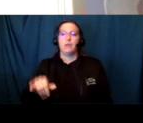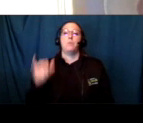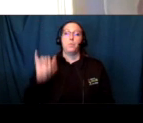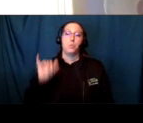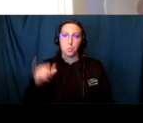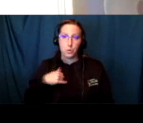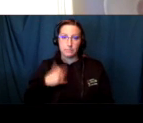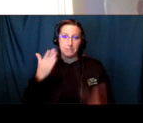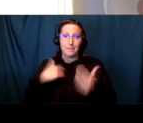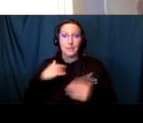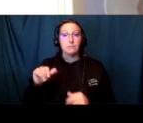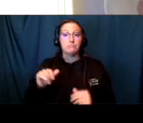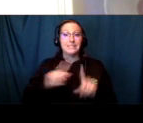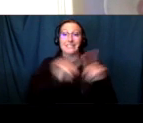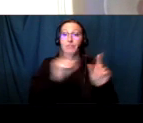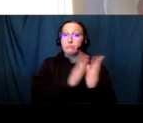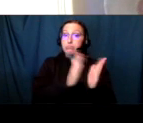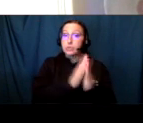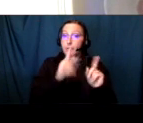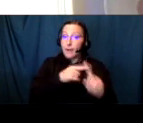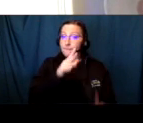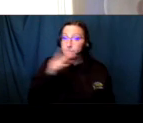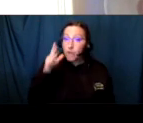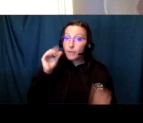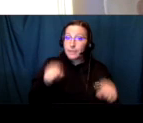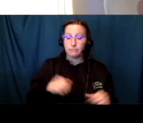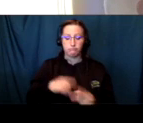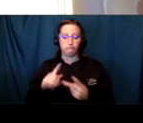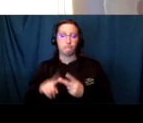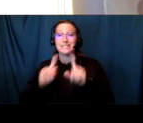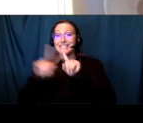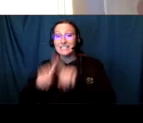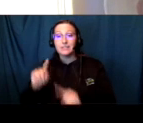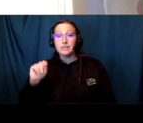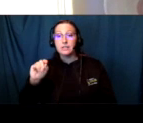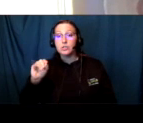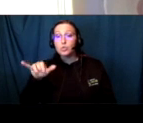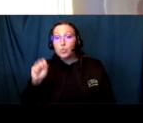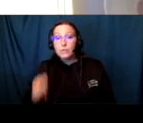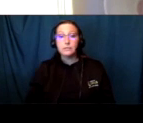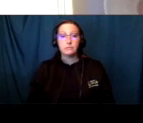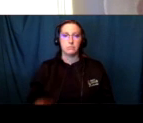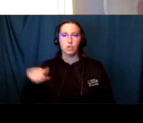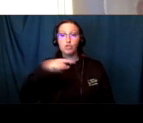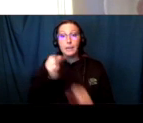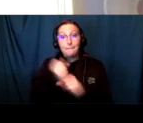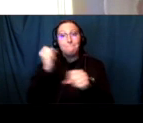another book that's about a farm. You could use different props and toys. You could make an experience book together.